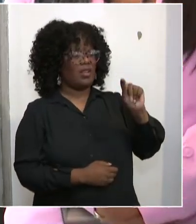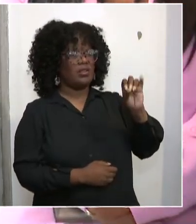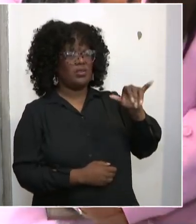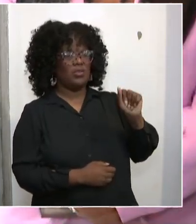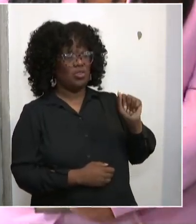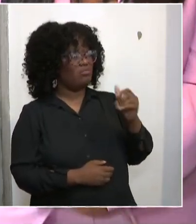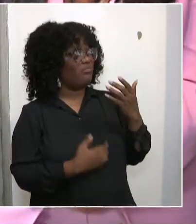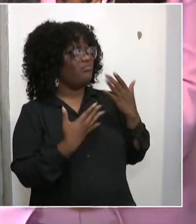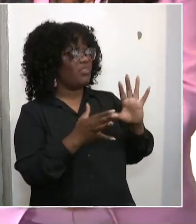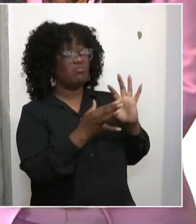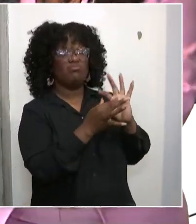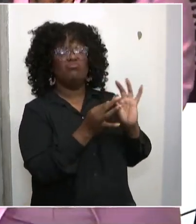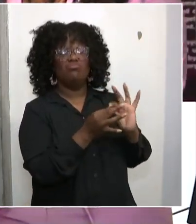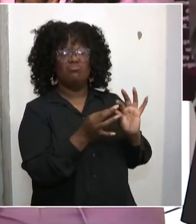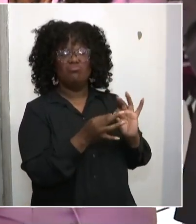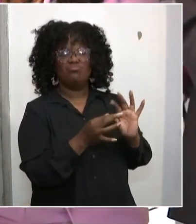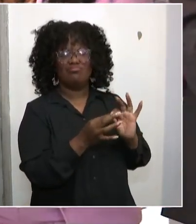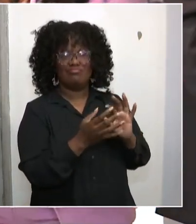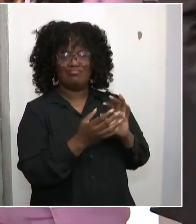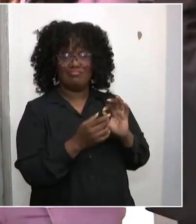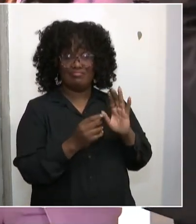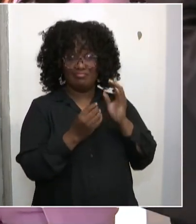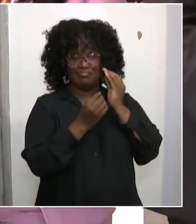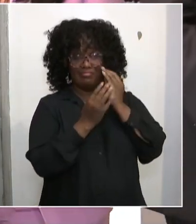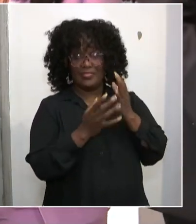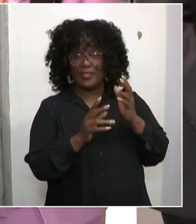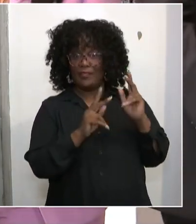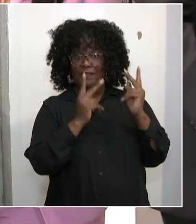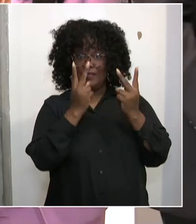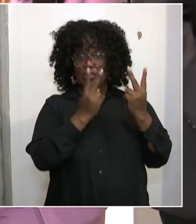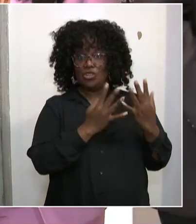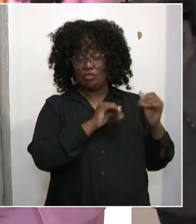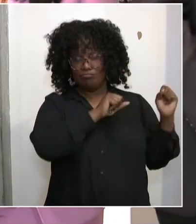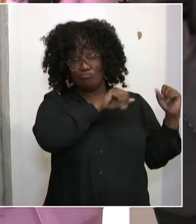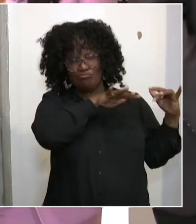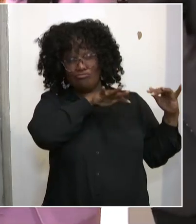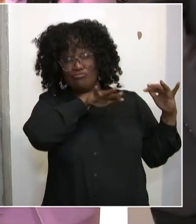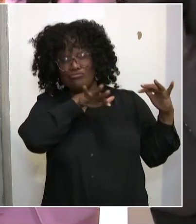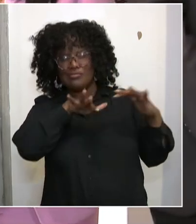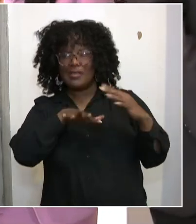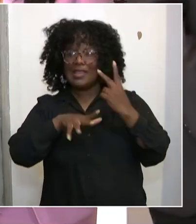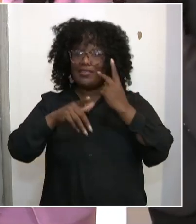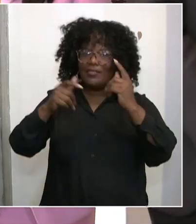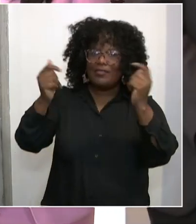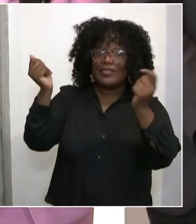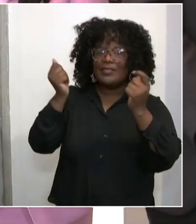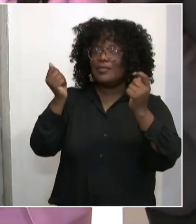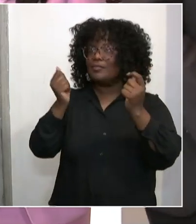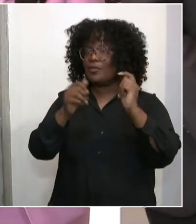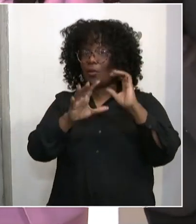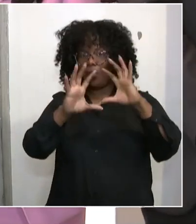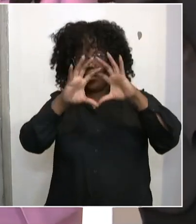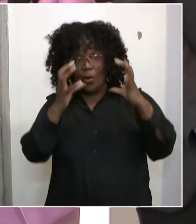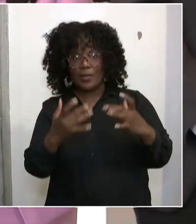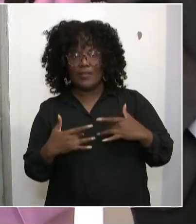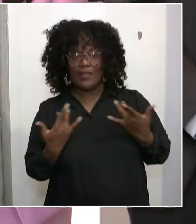um attracting uh visitors having festivals and global events is part of our growth agenda.